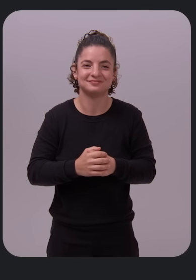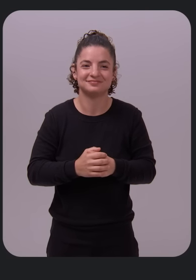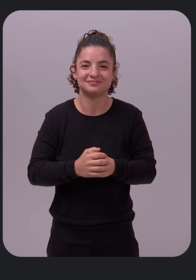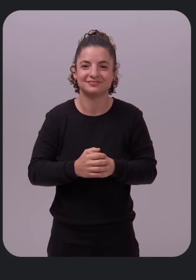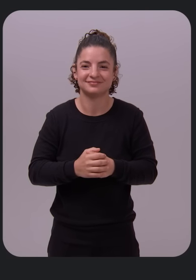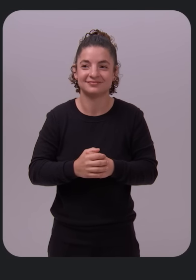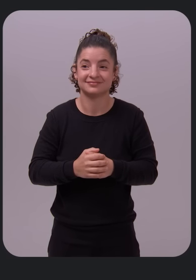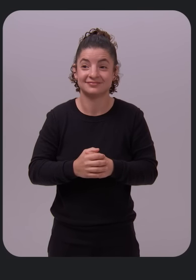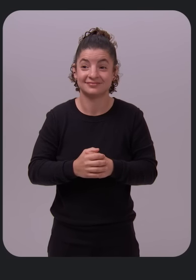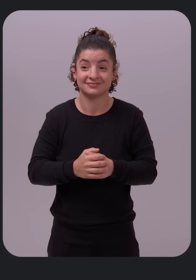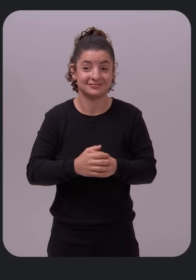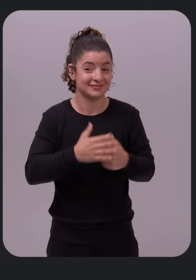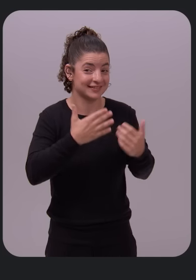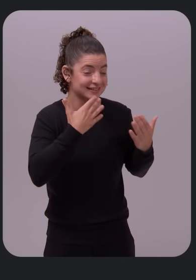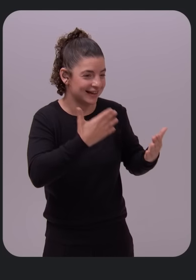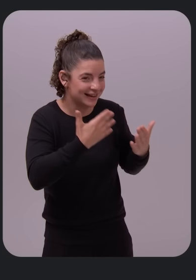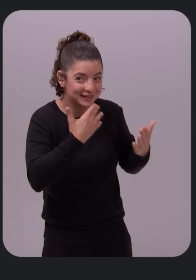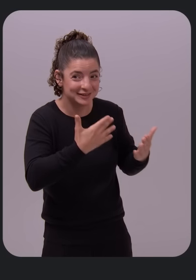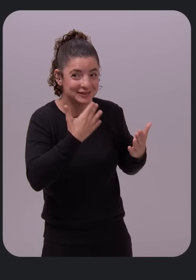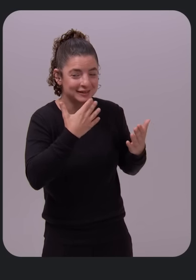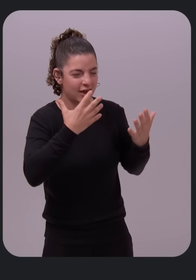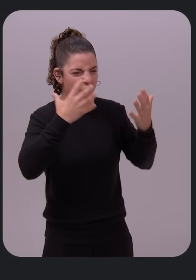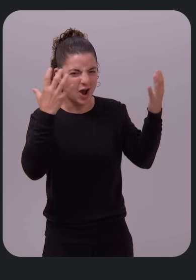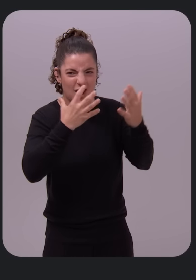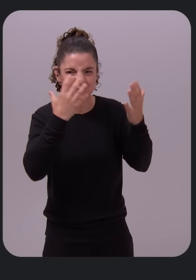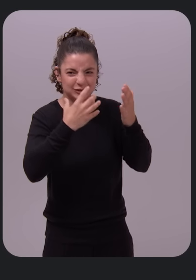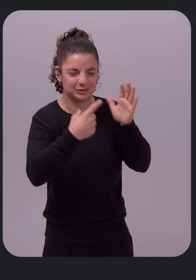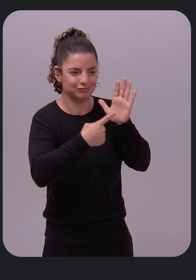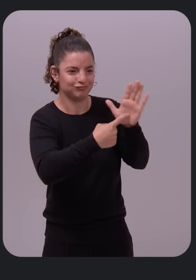Thank you, Nishtha, for that awesome tour of Android XR glasses.